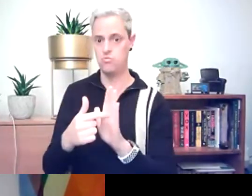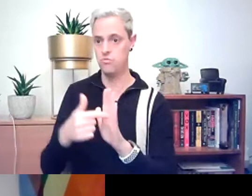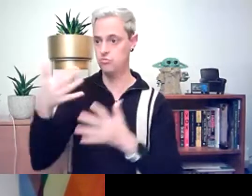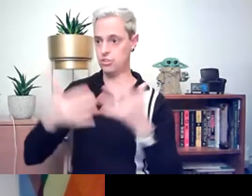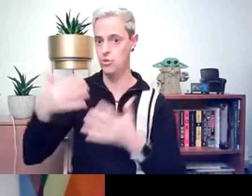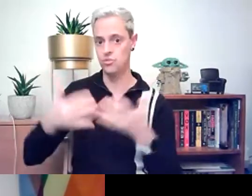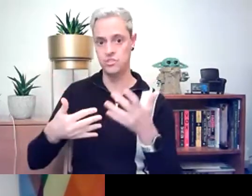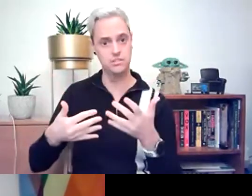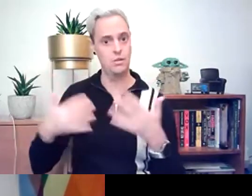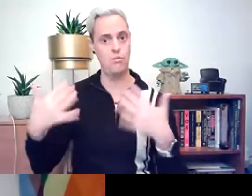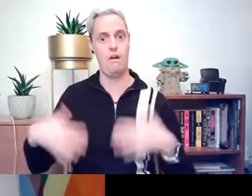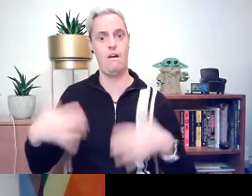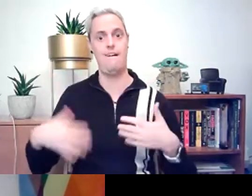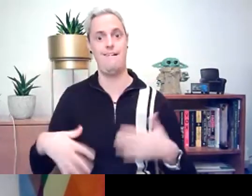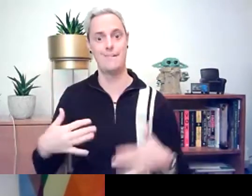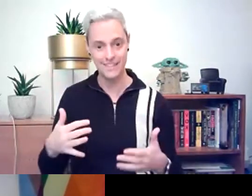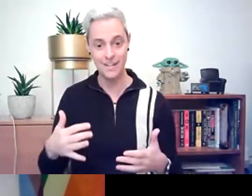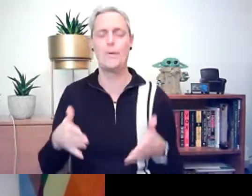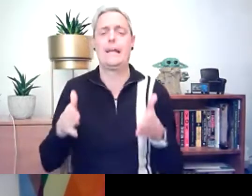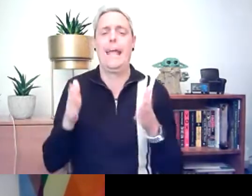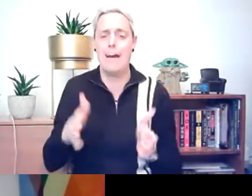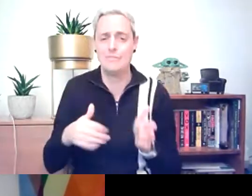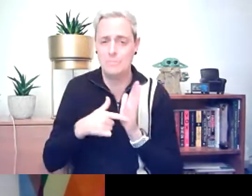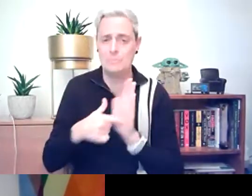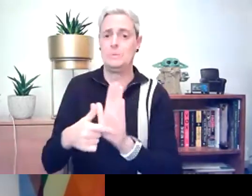who wanted to undergo some form of transition. 18:21:30 If, if that was delayed that worsened